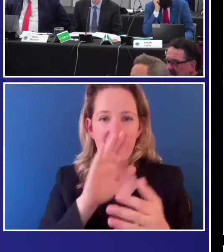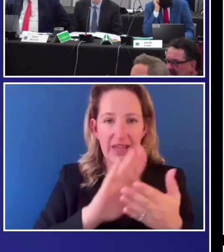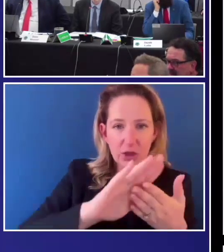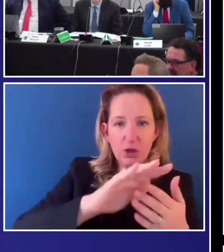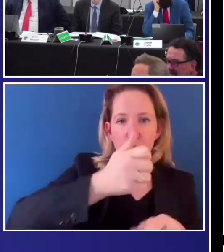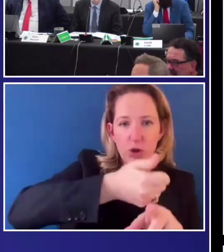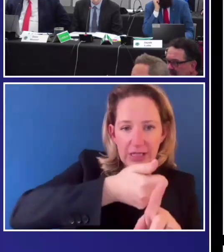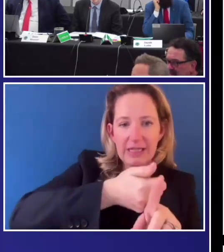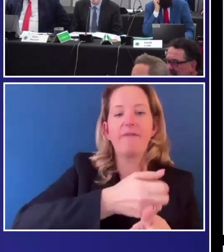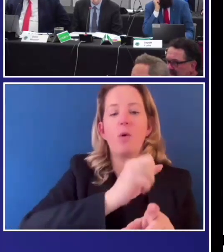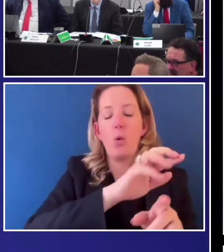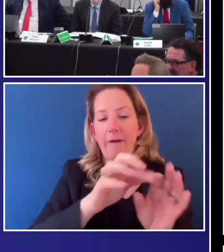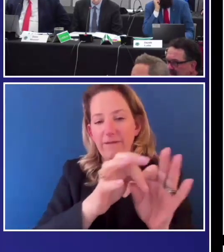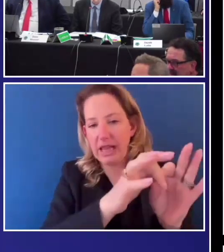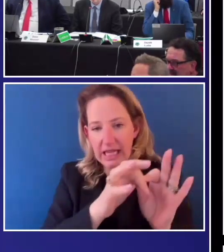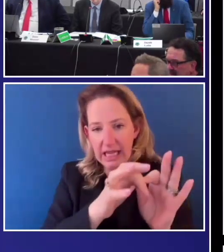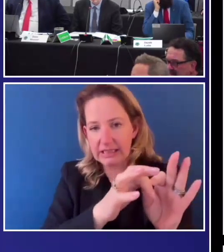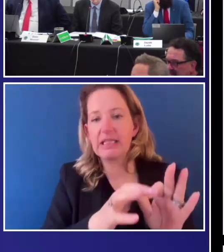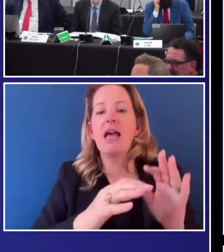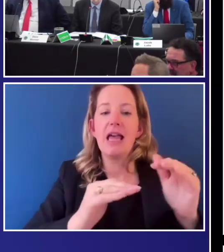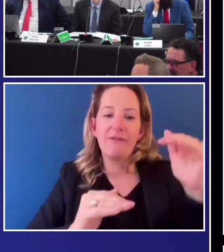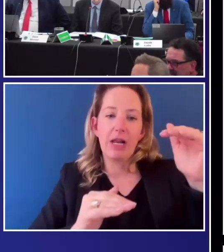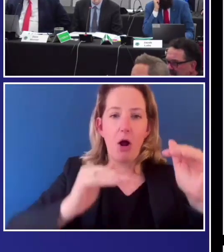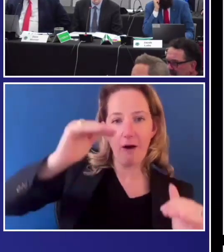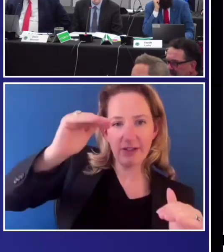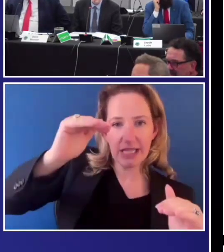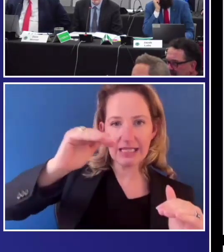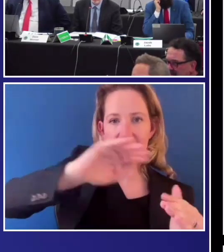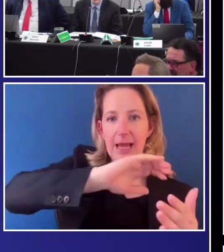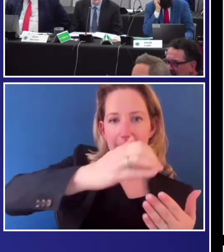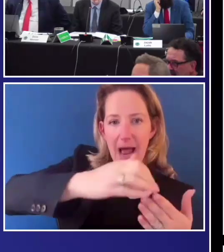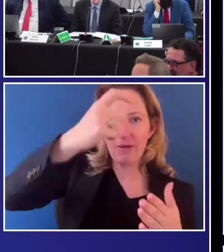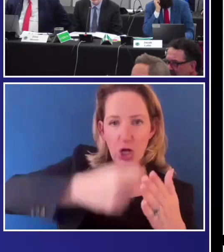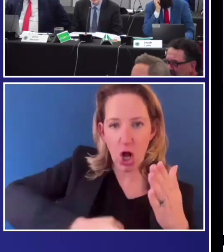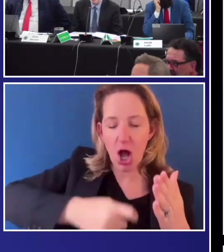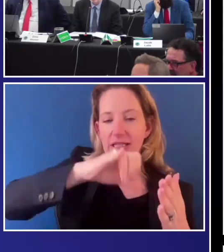offset the original amount of institutional costs, and that does not have to be repaid.